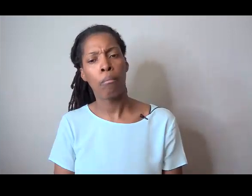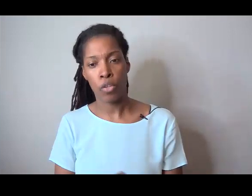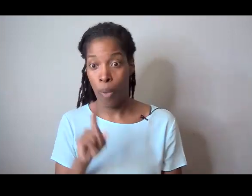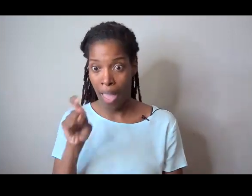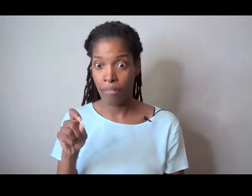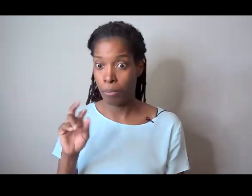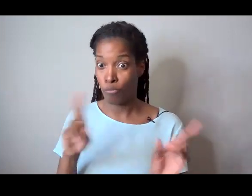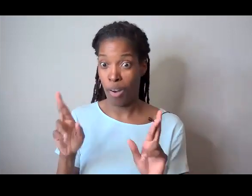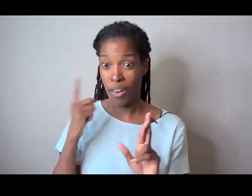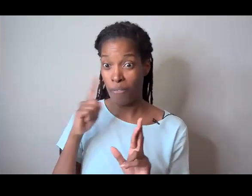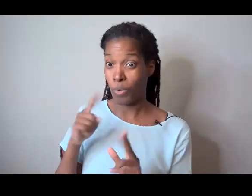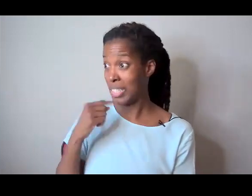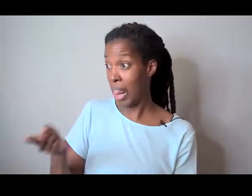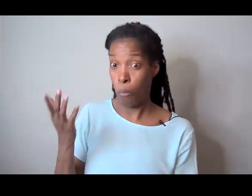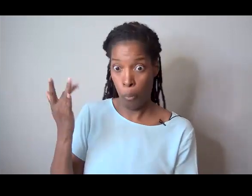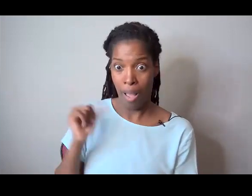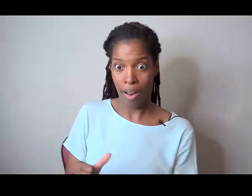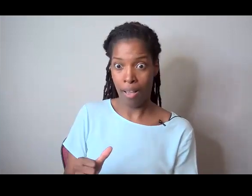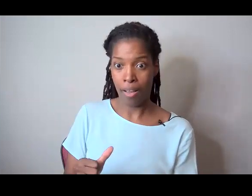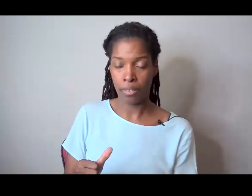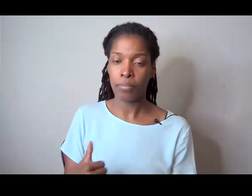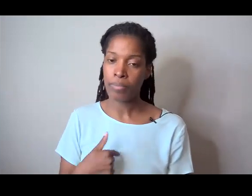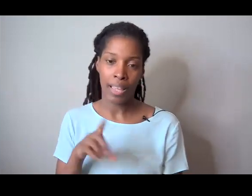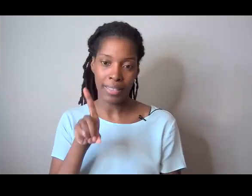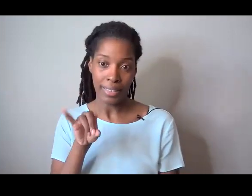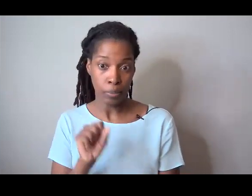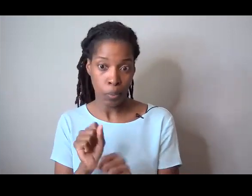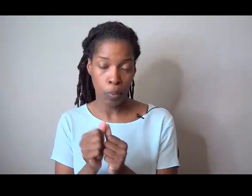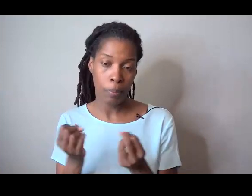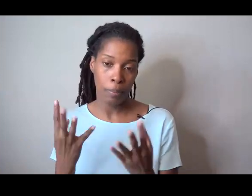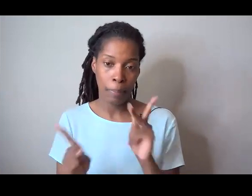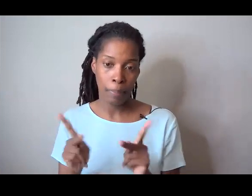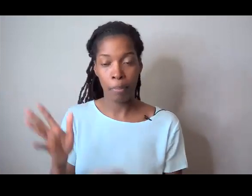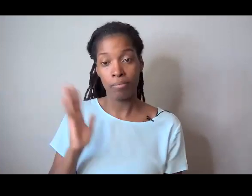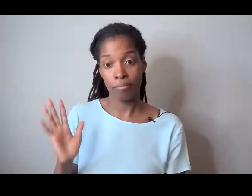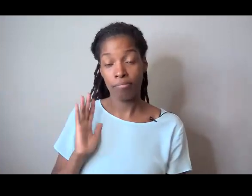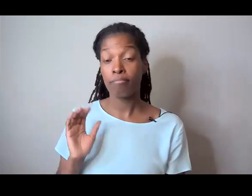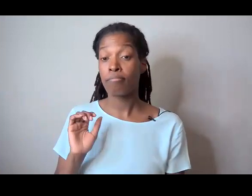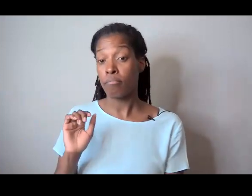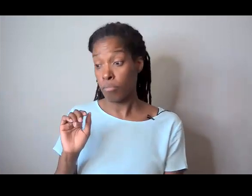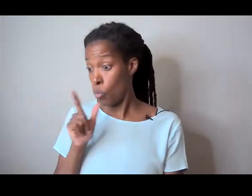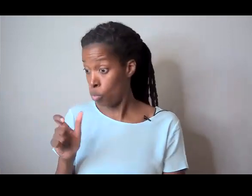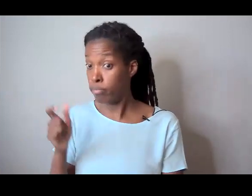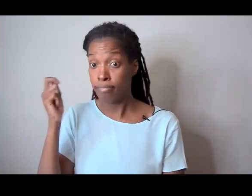I've worked with a number of people over the years who have used PASS. So it's definitely not a requirement.